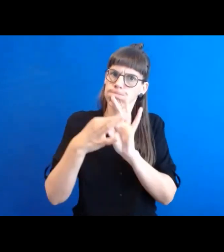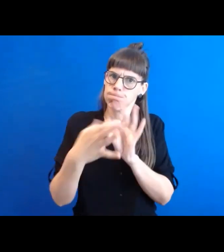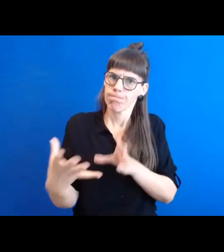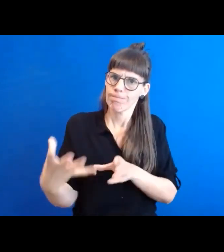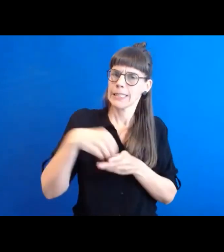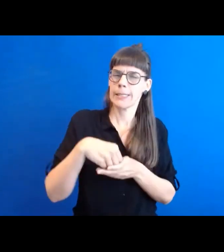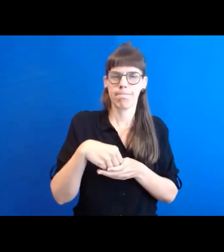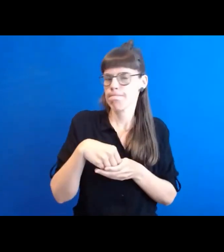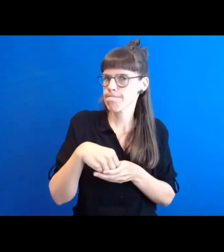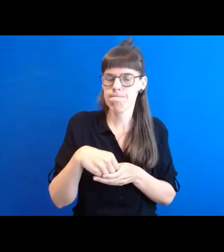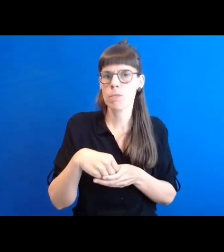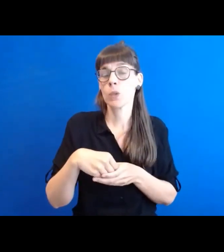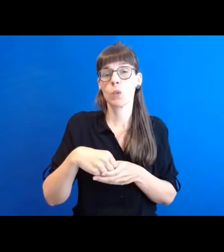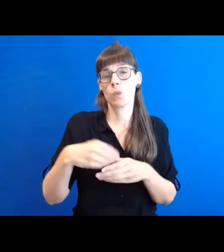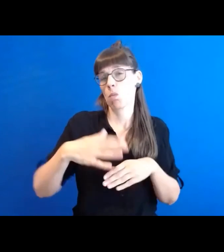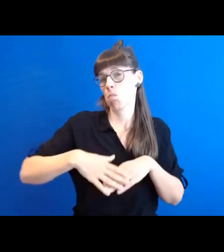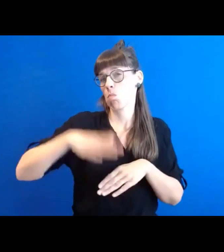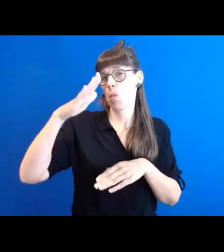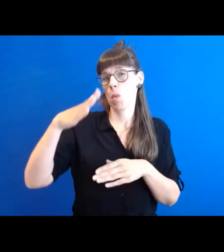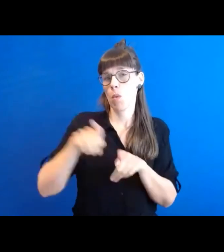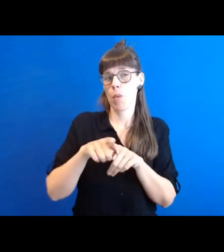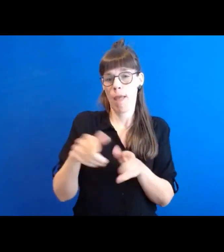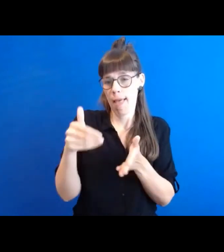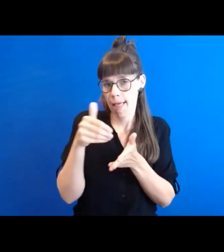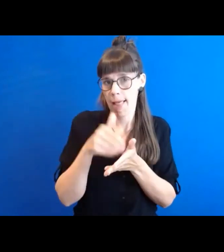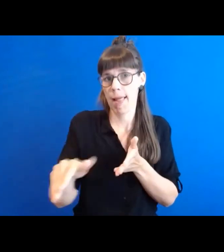as well their lack of meaningful engagement and, for example